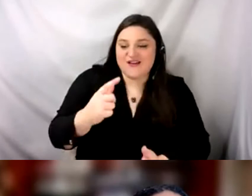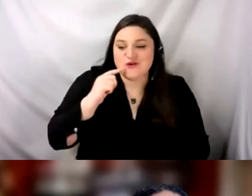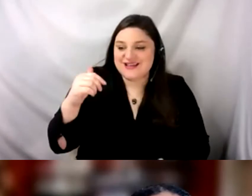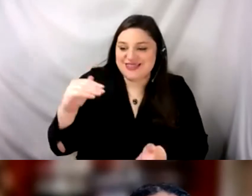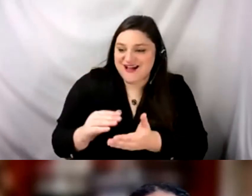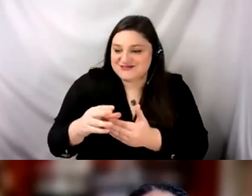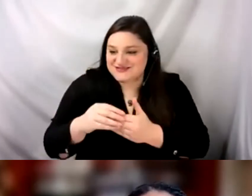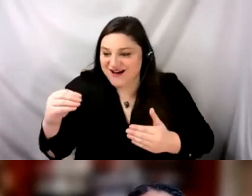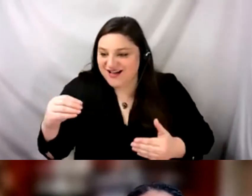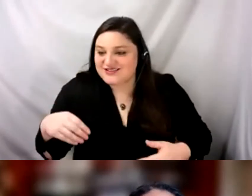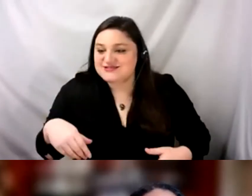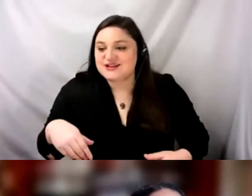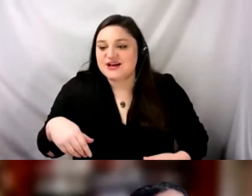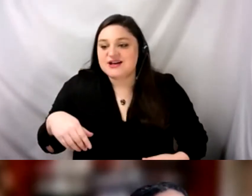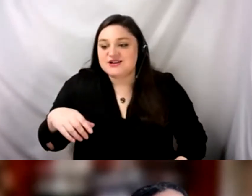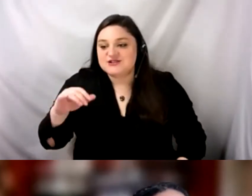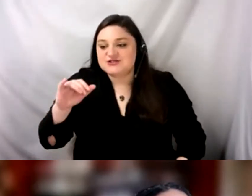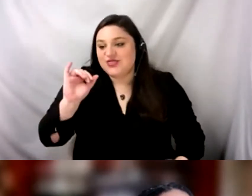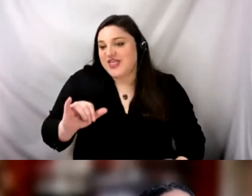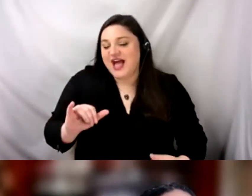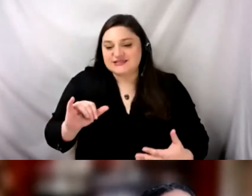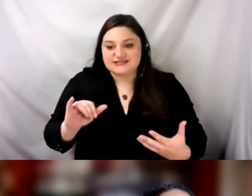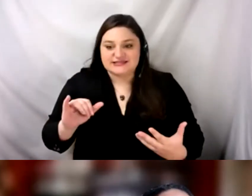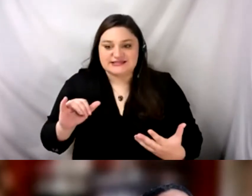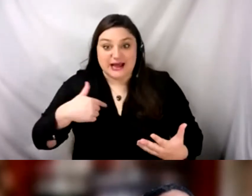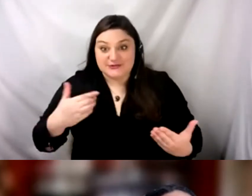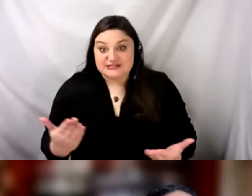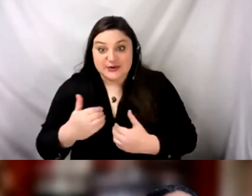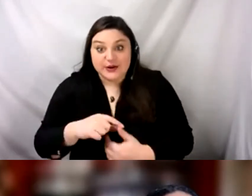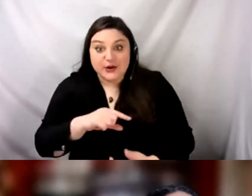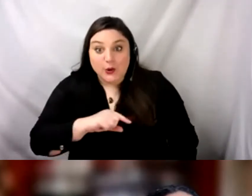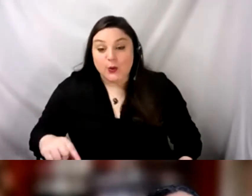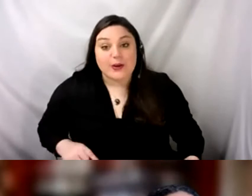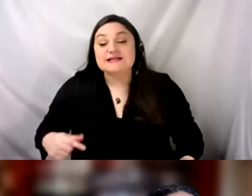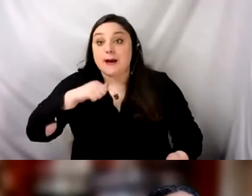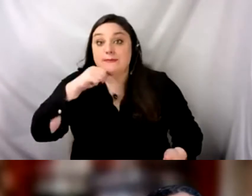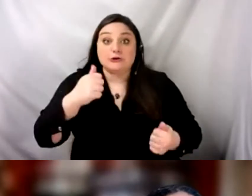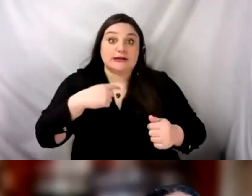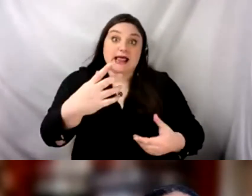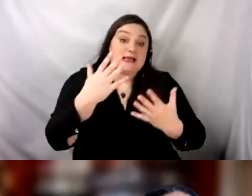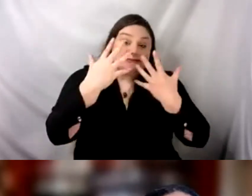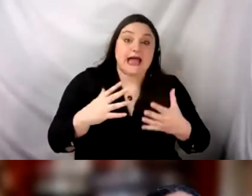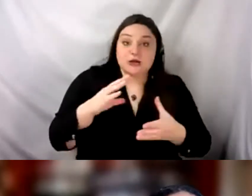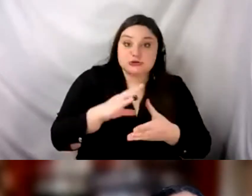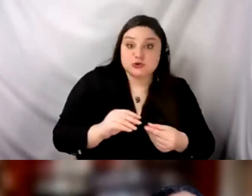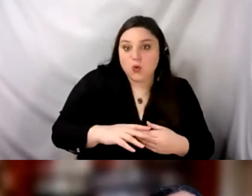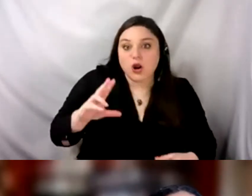Queens. So all said stories. Not a question just a presentation on how can we --